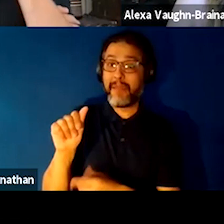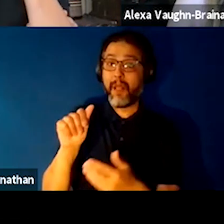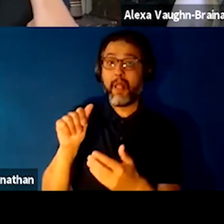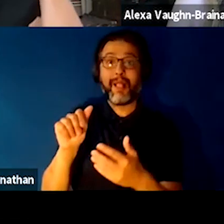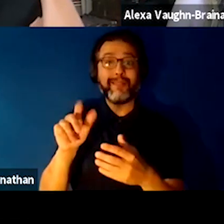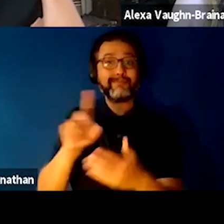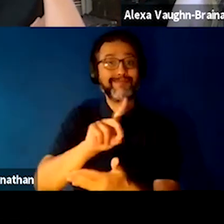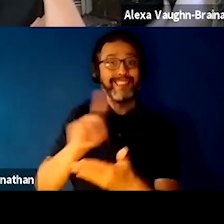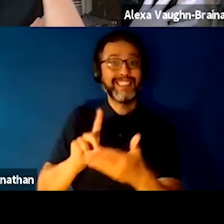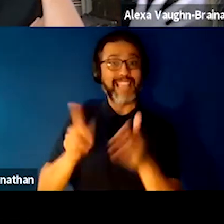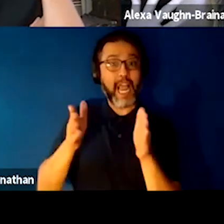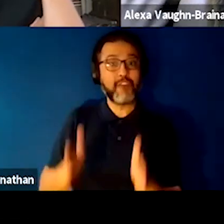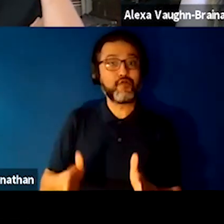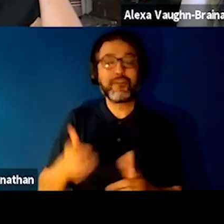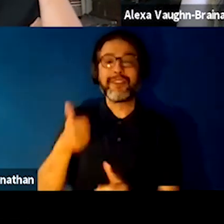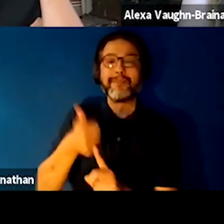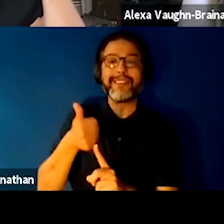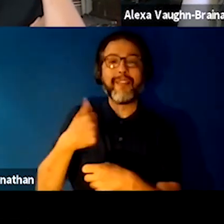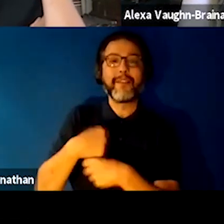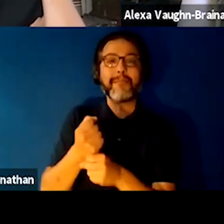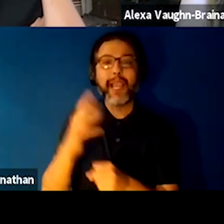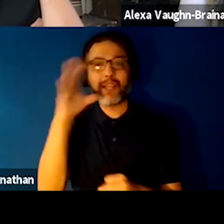of assumptions that don't necessarily cover everybody's needs.